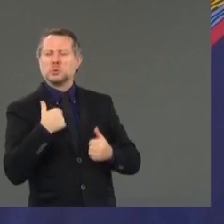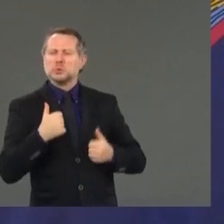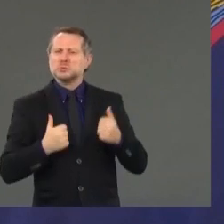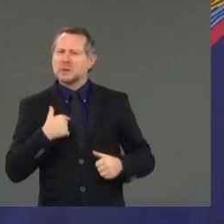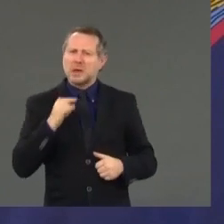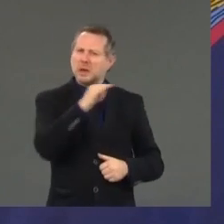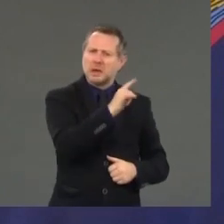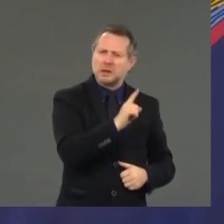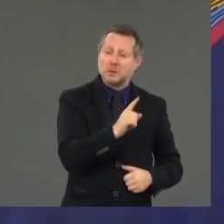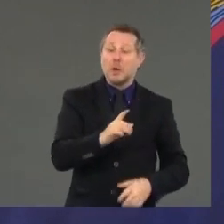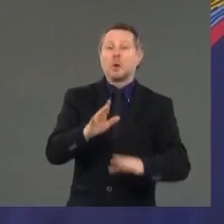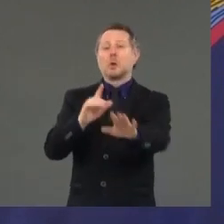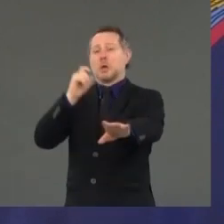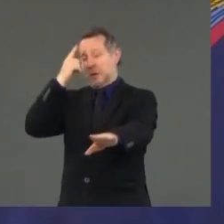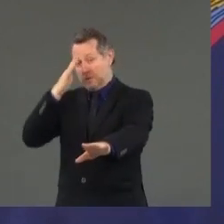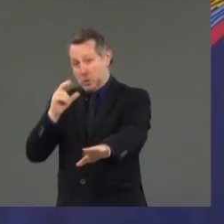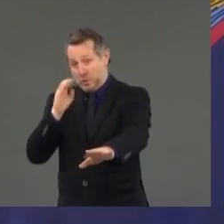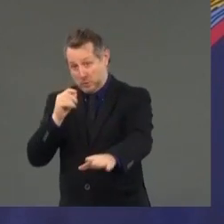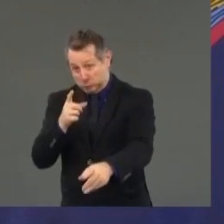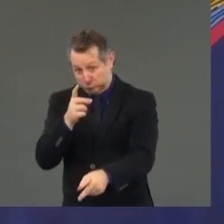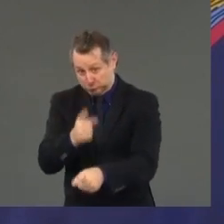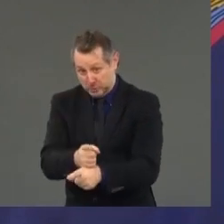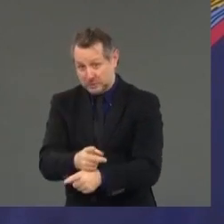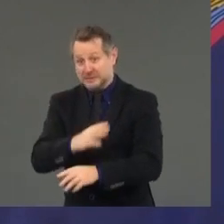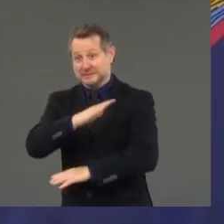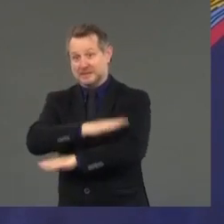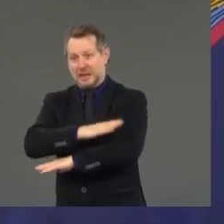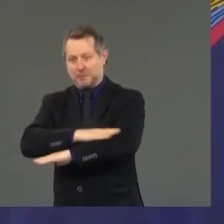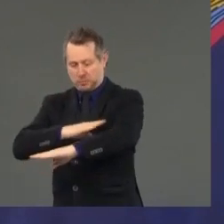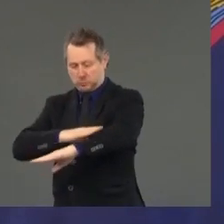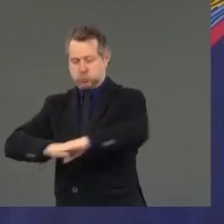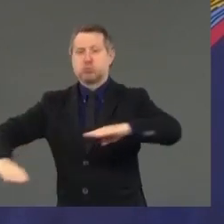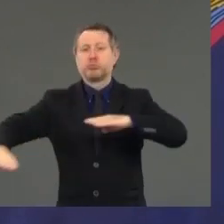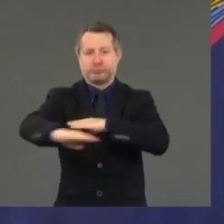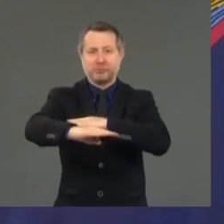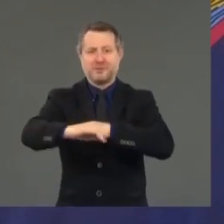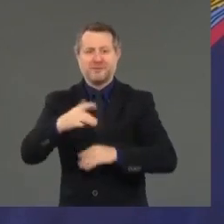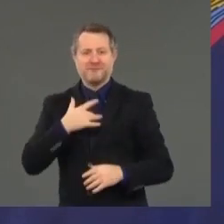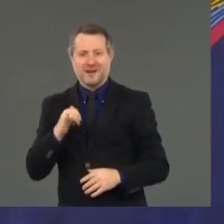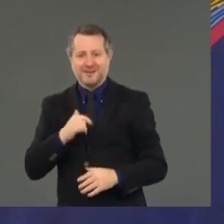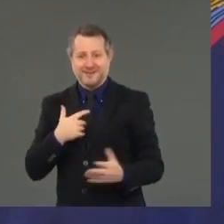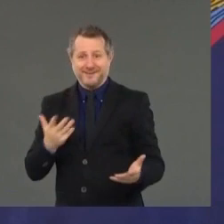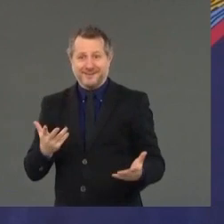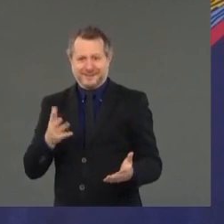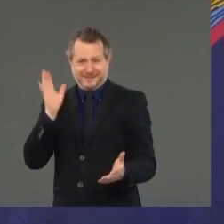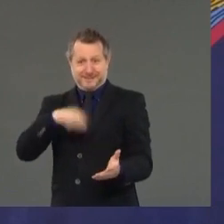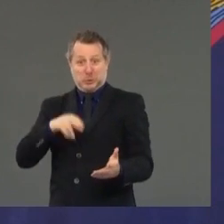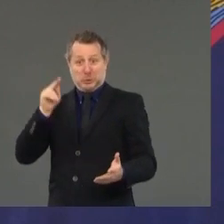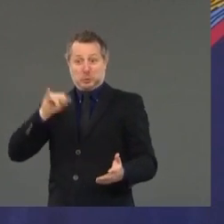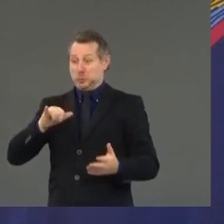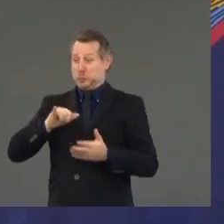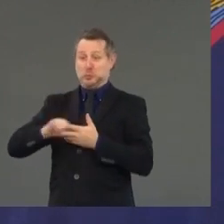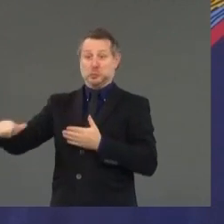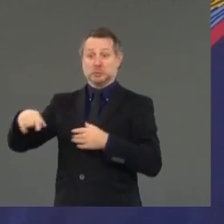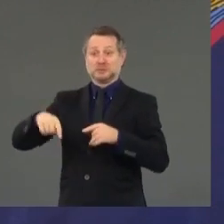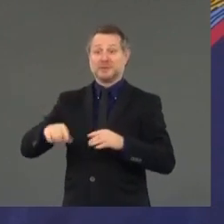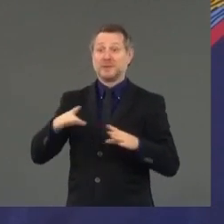MOMENT? WELL, YOU'RE RIGHT, THE